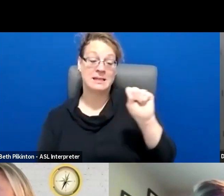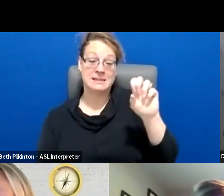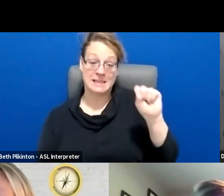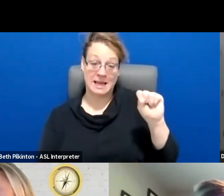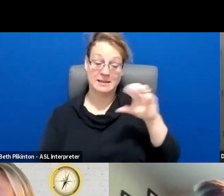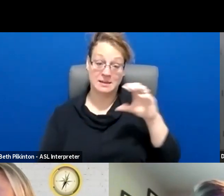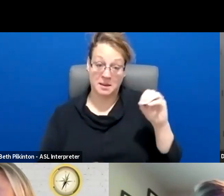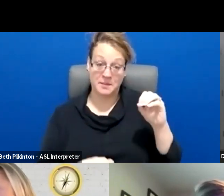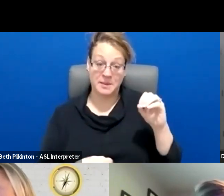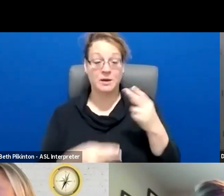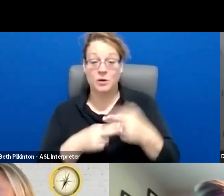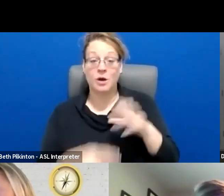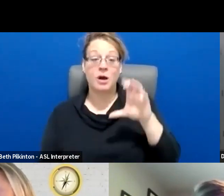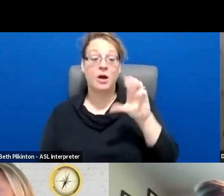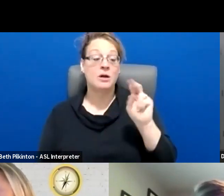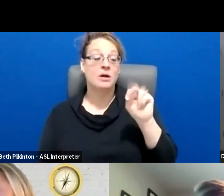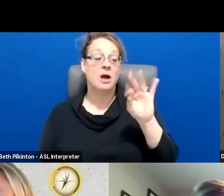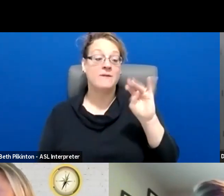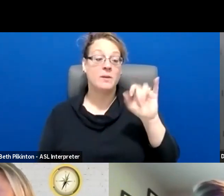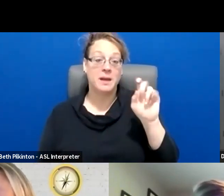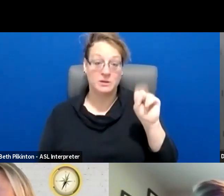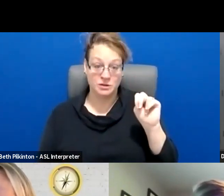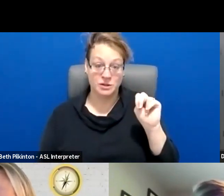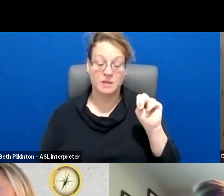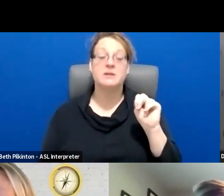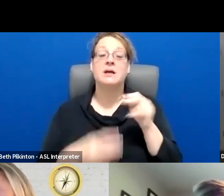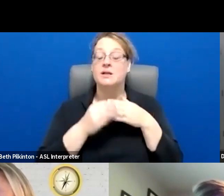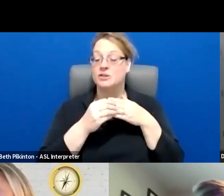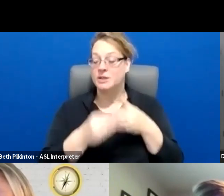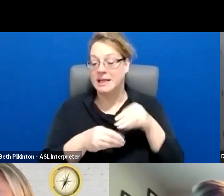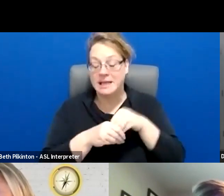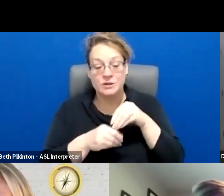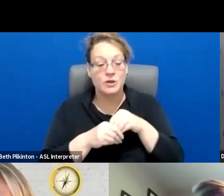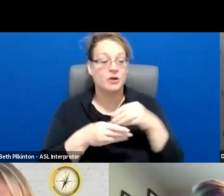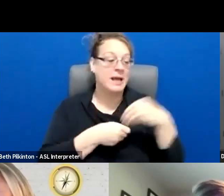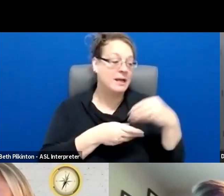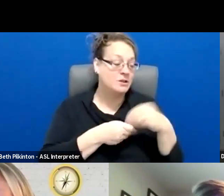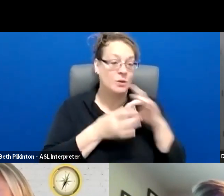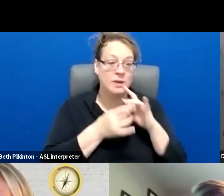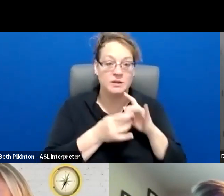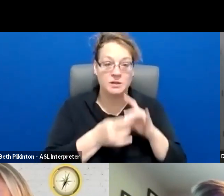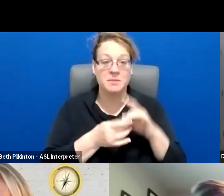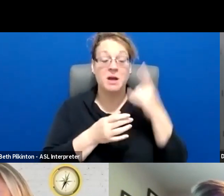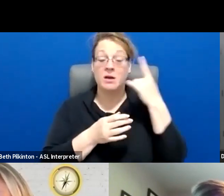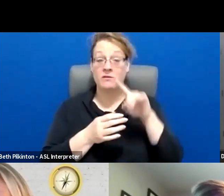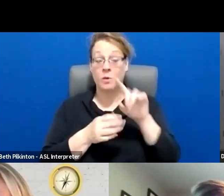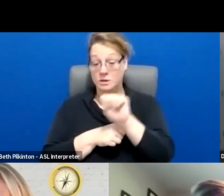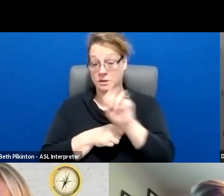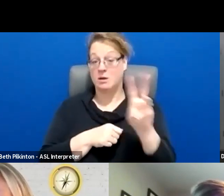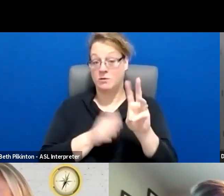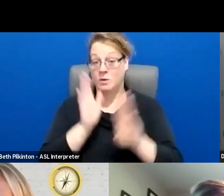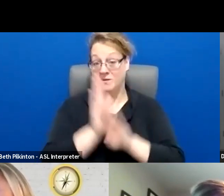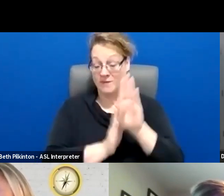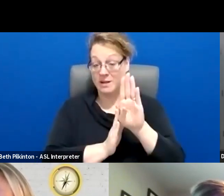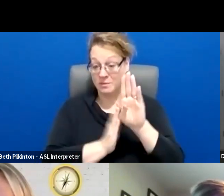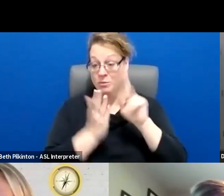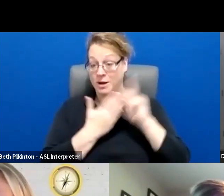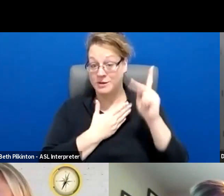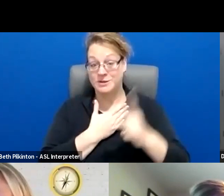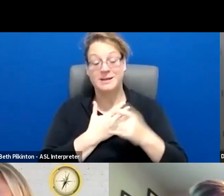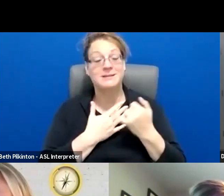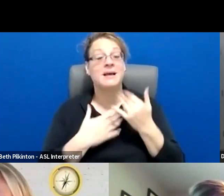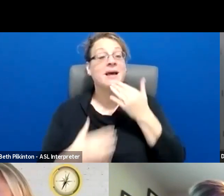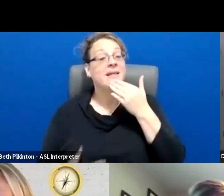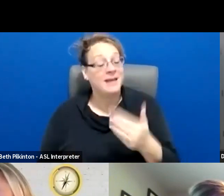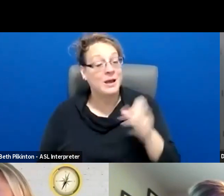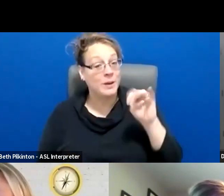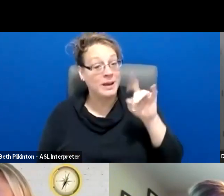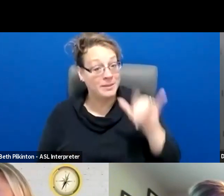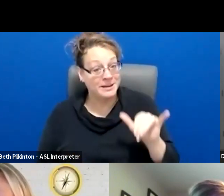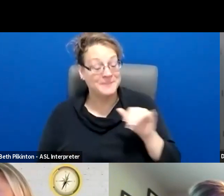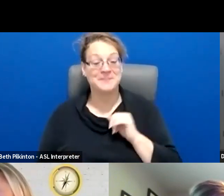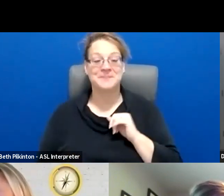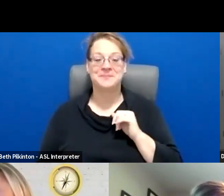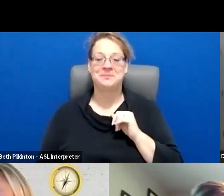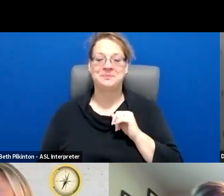Before her current management role, she held several positions including working as tax staff and serving on the talent team.